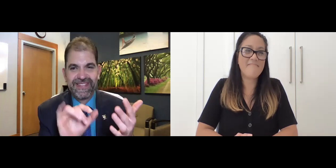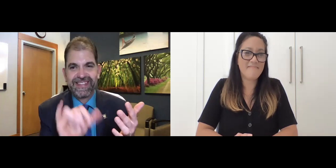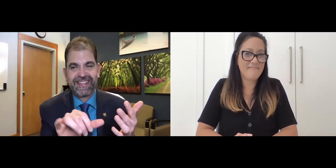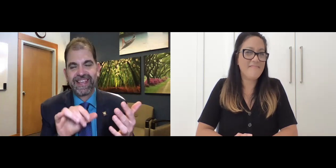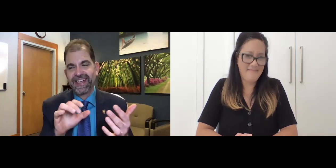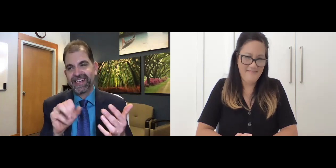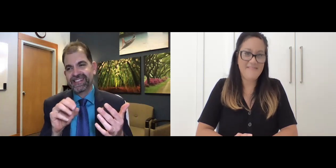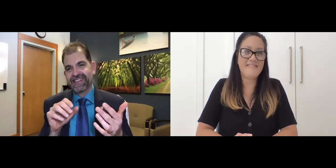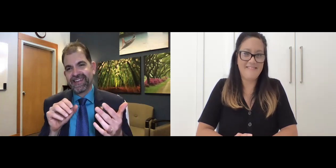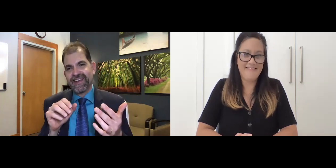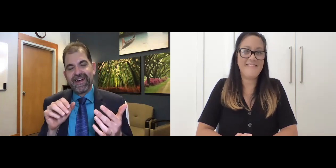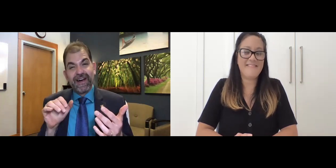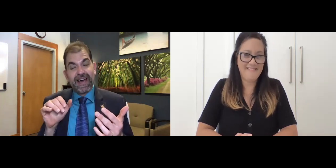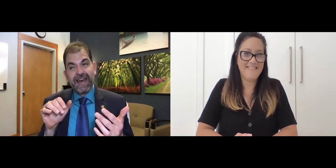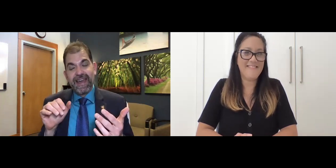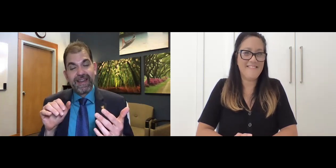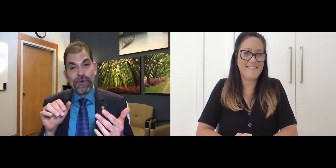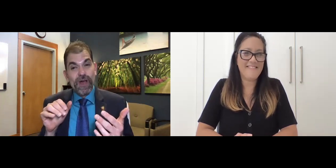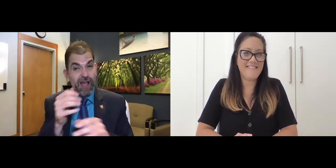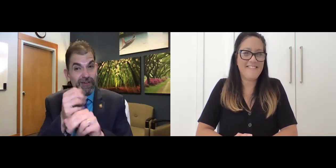physical disabilities.